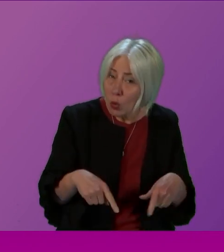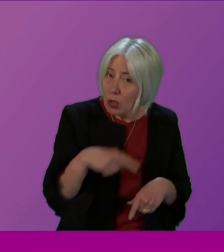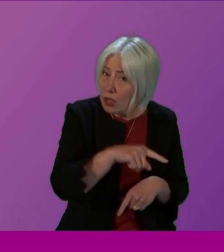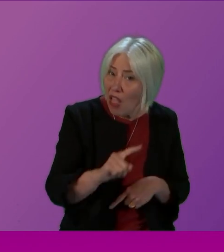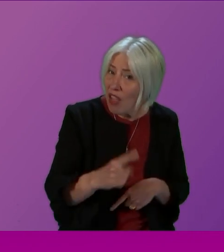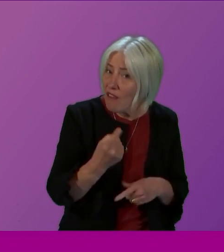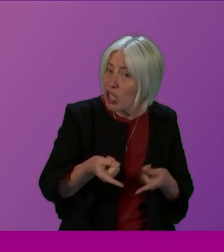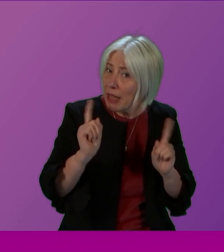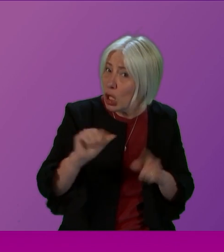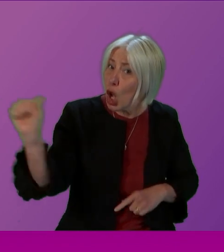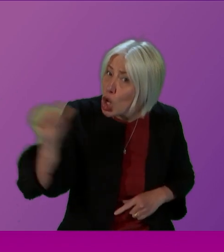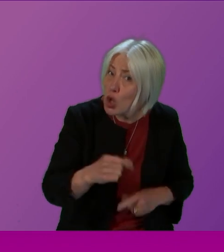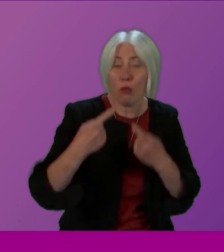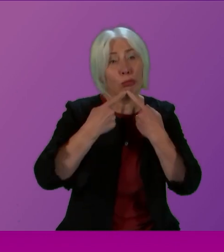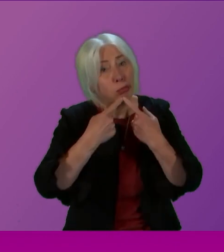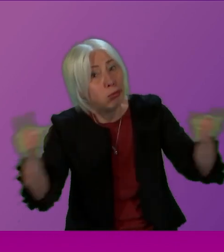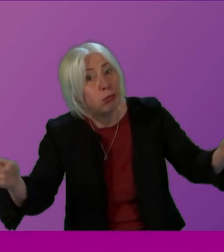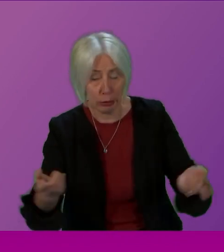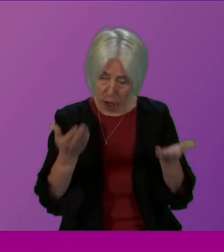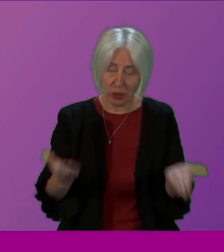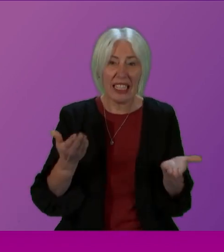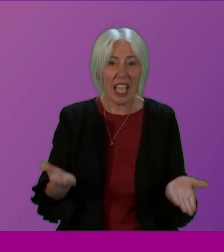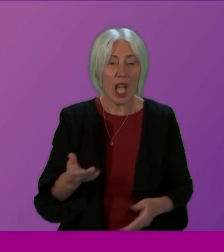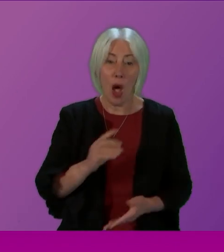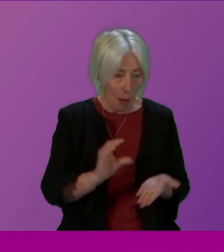be able to tell the people of Scotland what they were paid for.